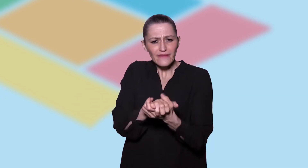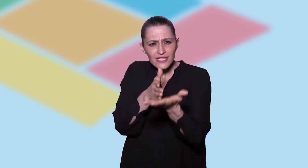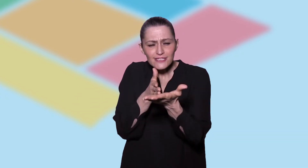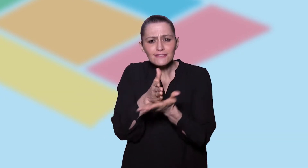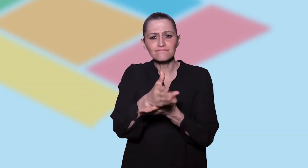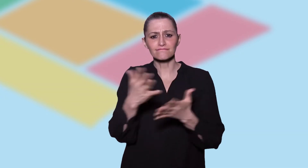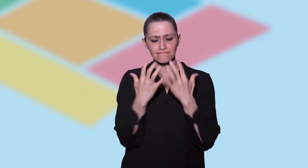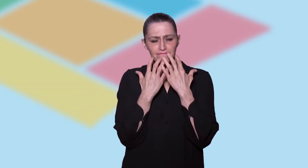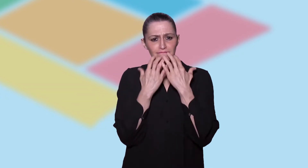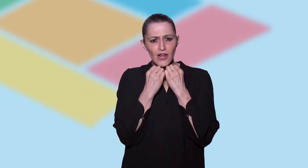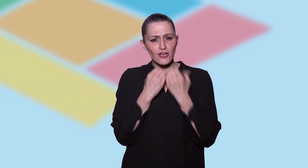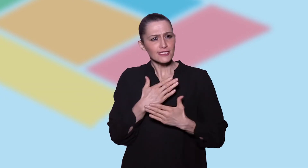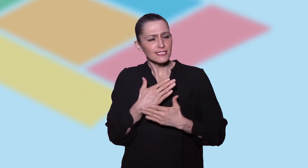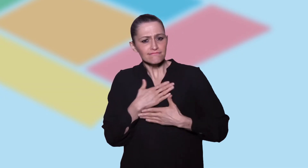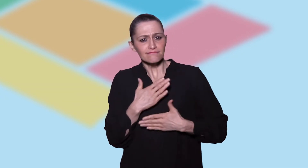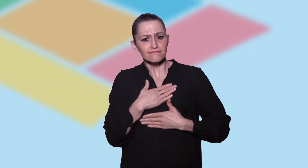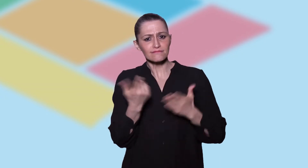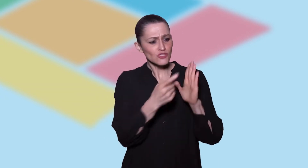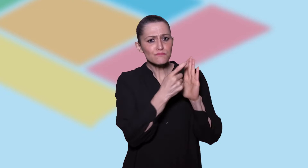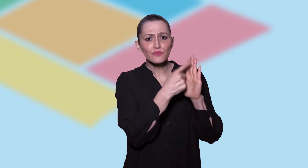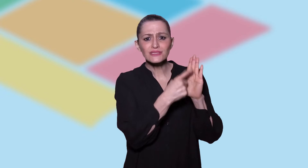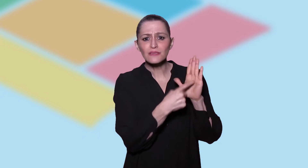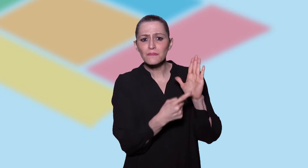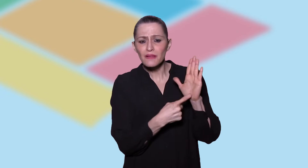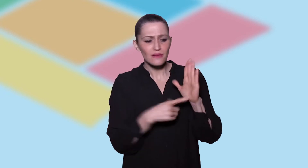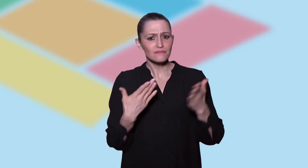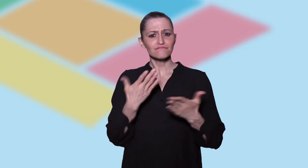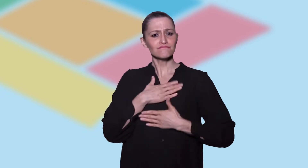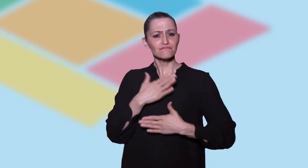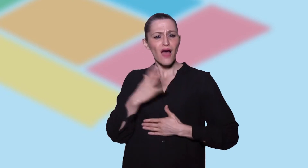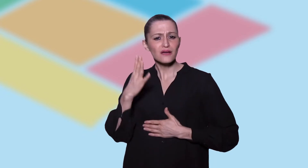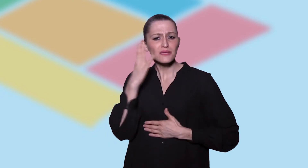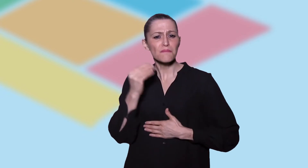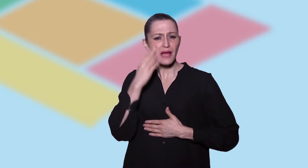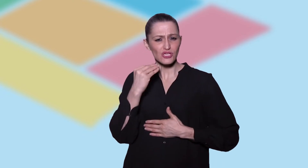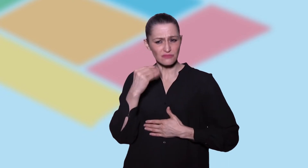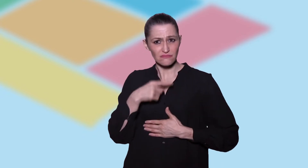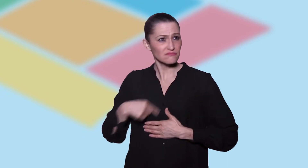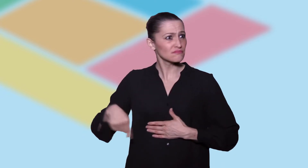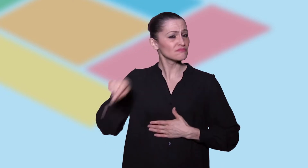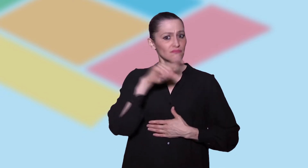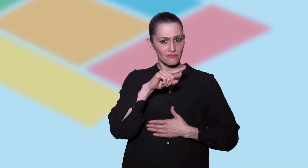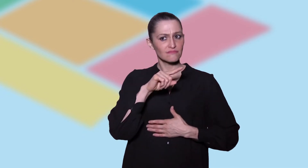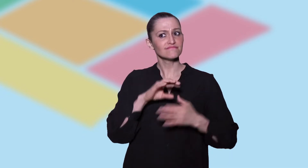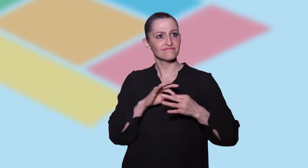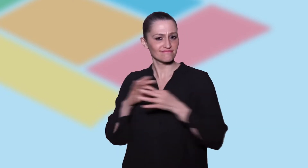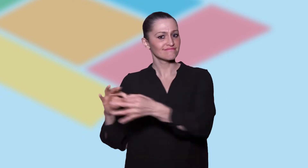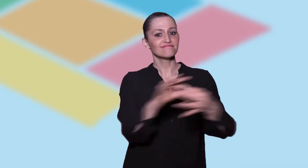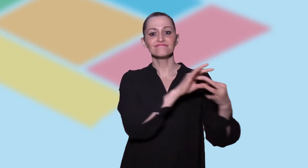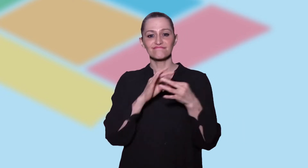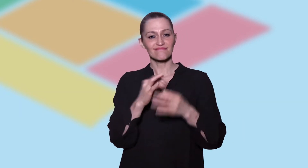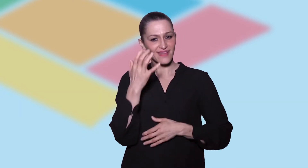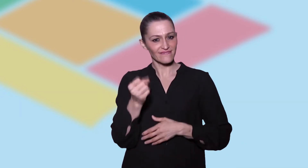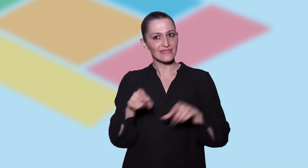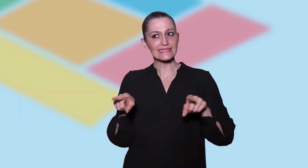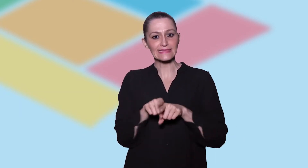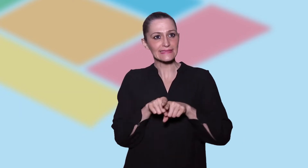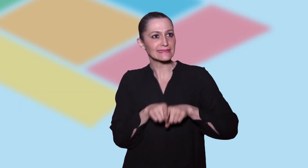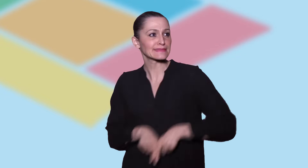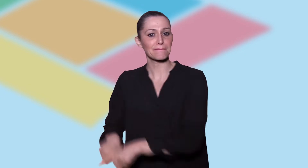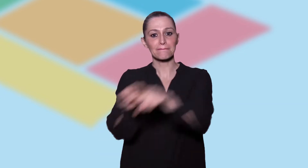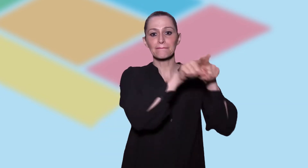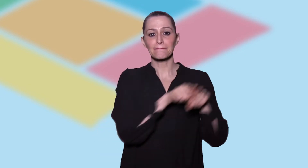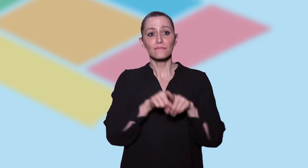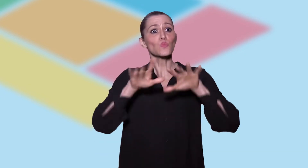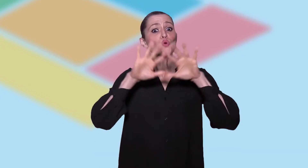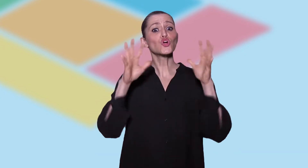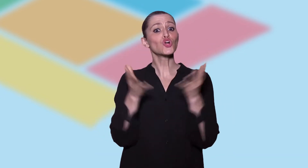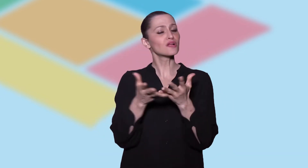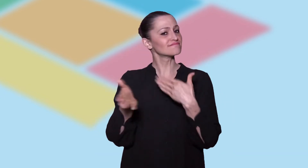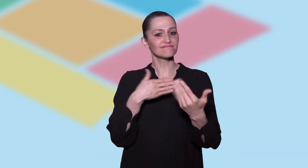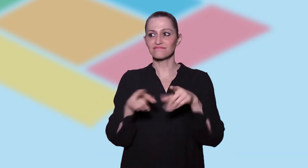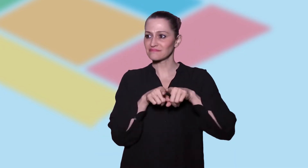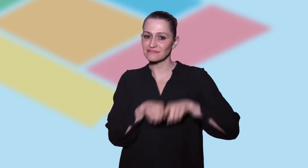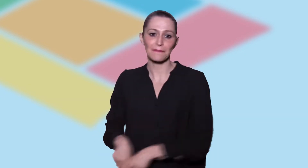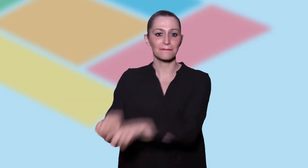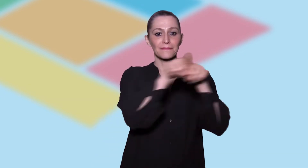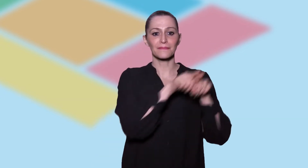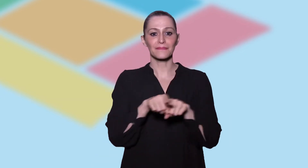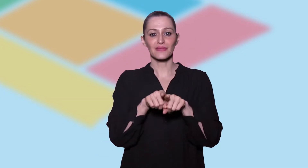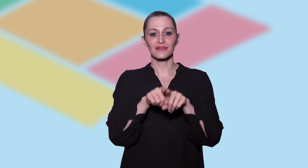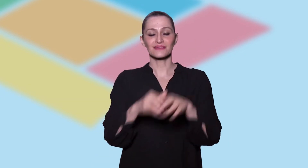common beliefs, values, principles and experiences.